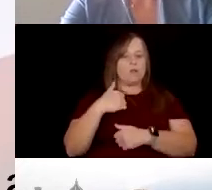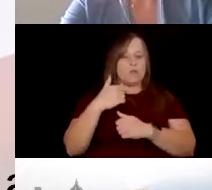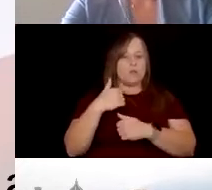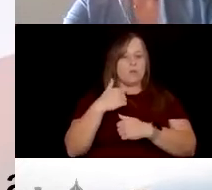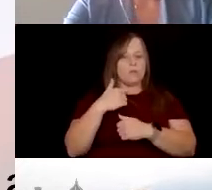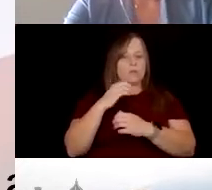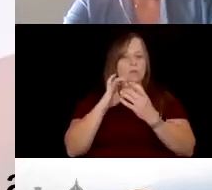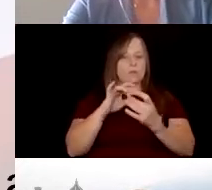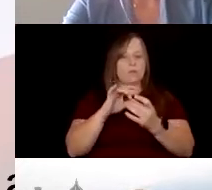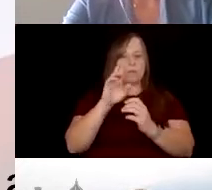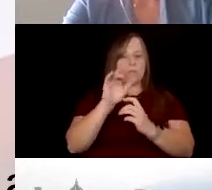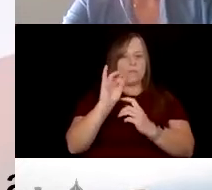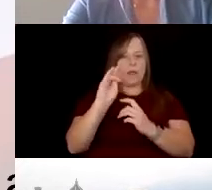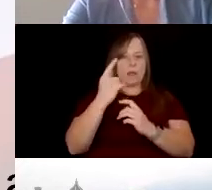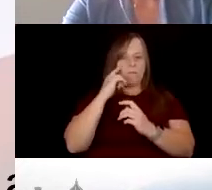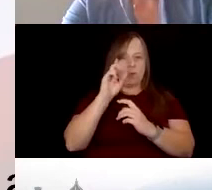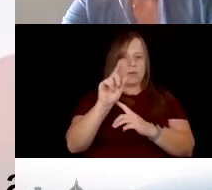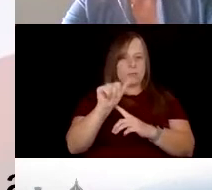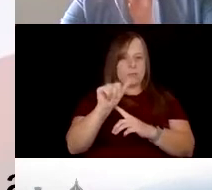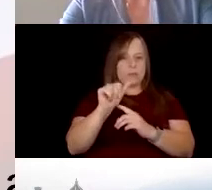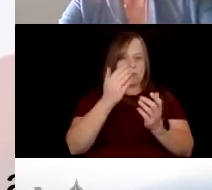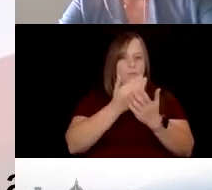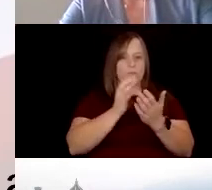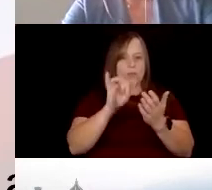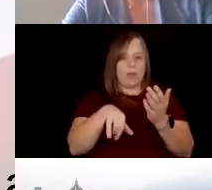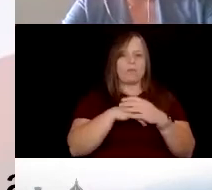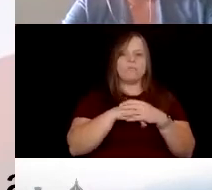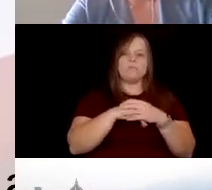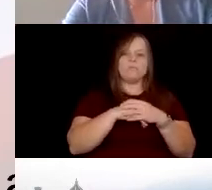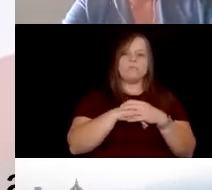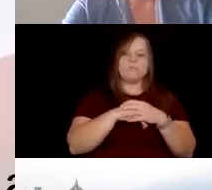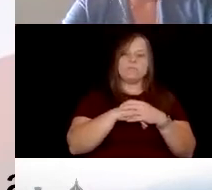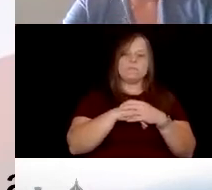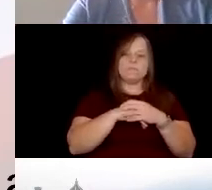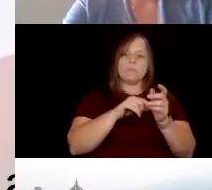for your disability, you should include that. And there are also additional things you might want